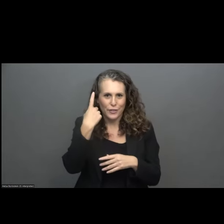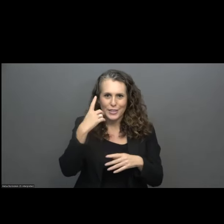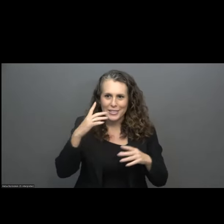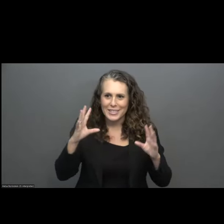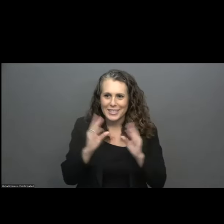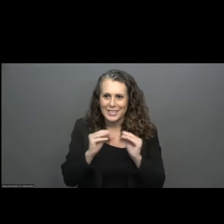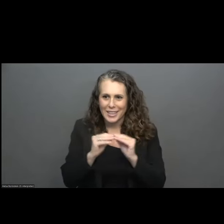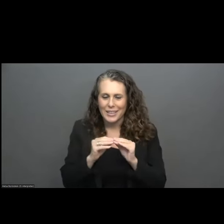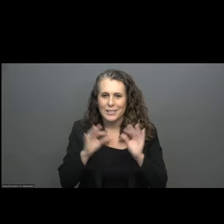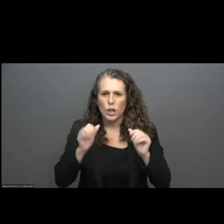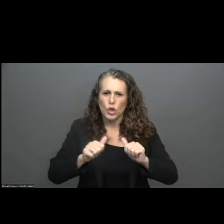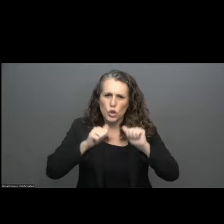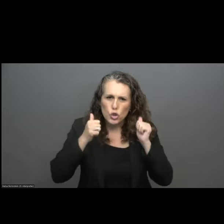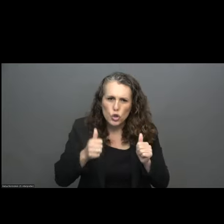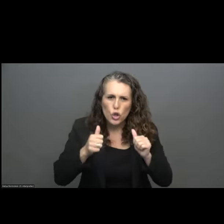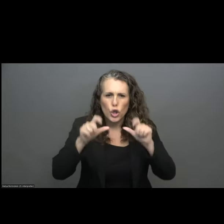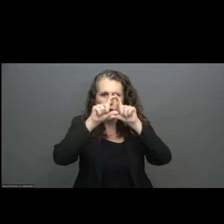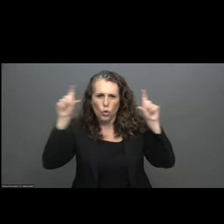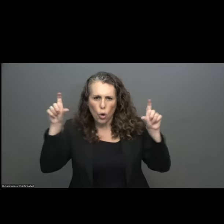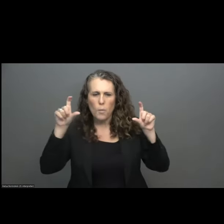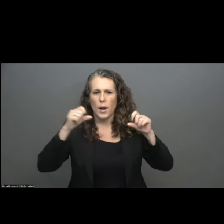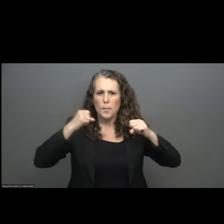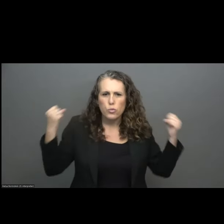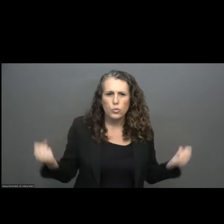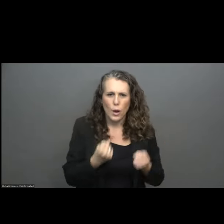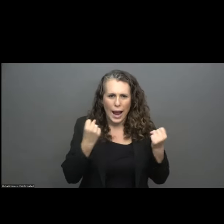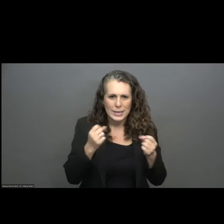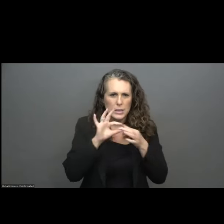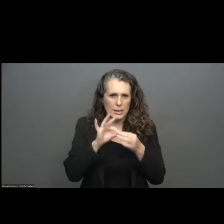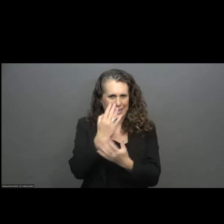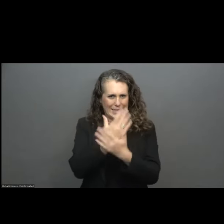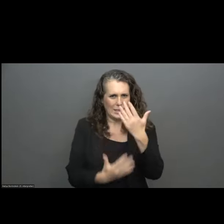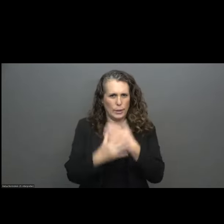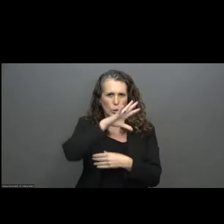practices on disability inclusion in Africa. And before I hand over to the moderator of